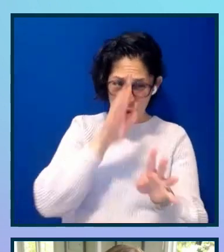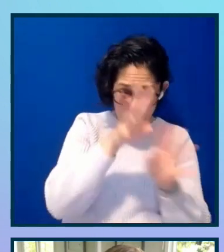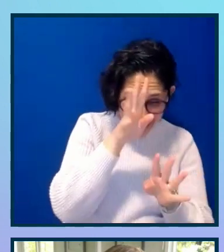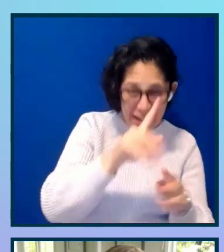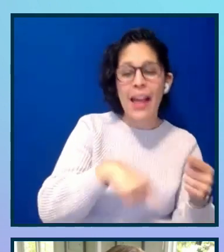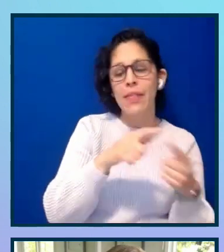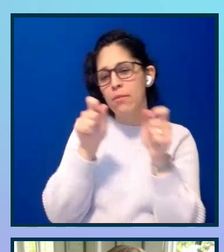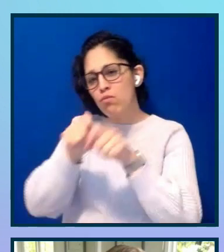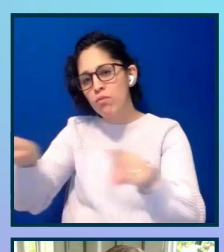Let's do another one.